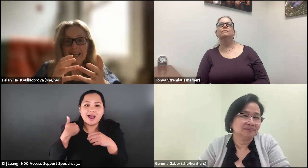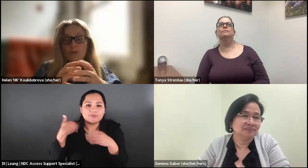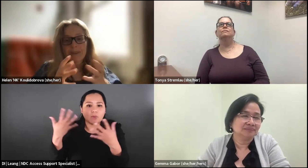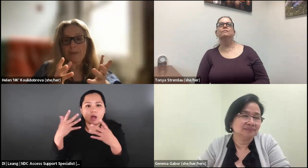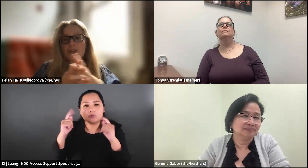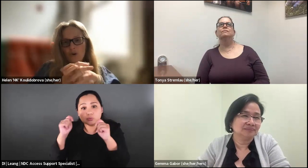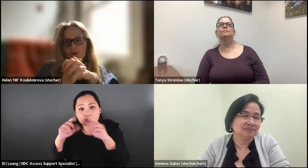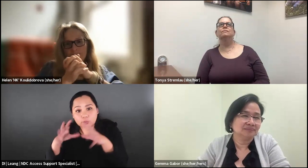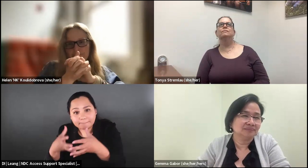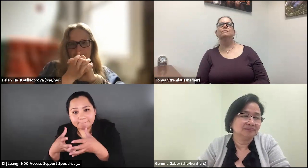it will be that much harder.